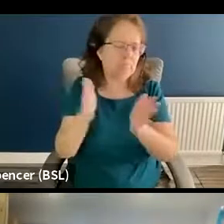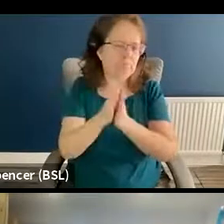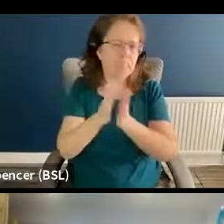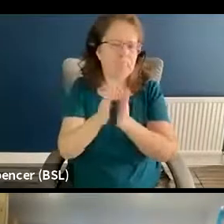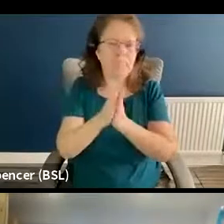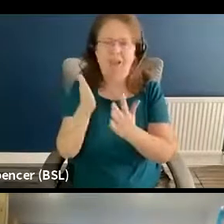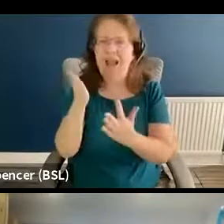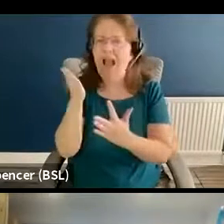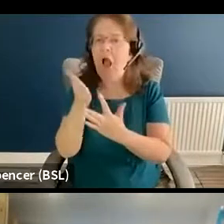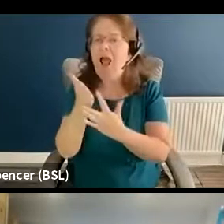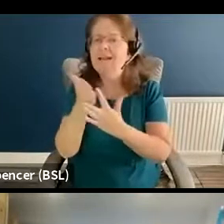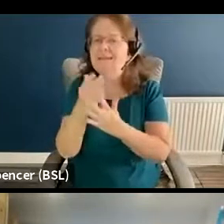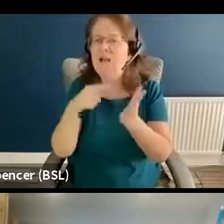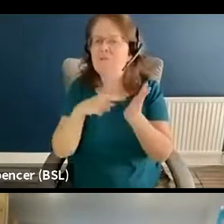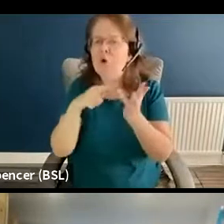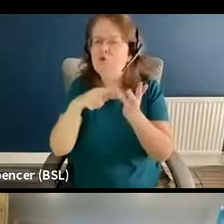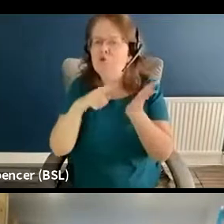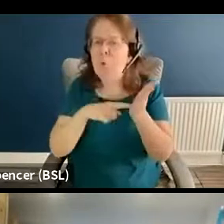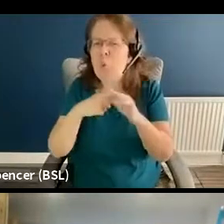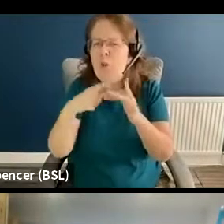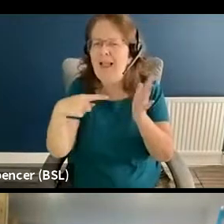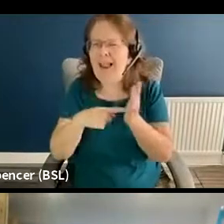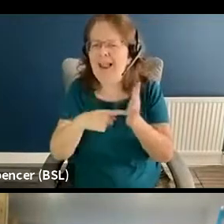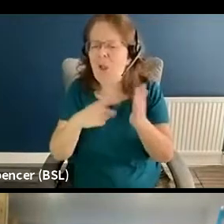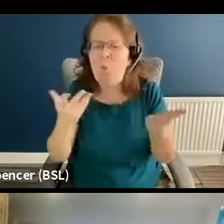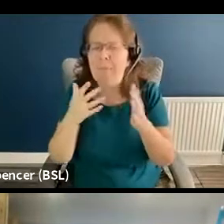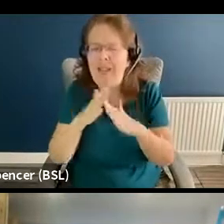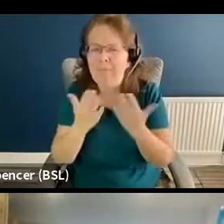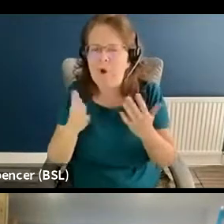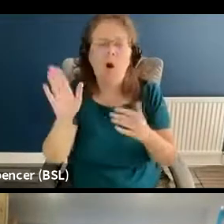toolkit, or I forget, is it playbook? Sorry. We've got a playbook and a guidebook where we're